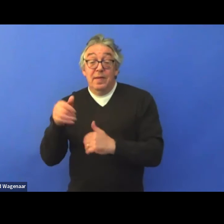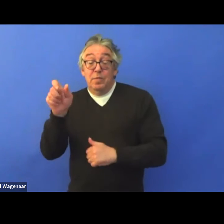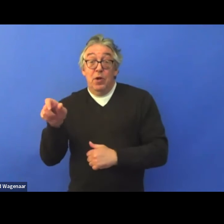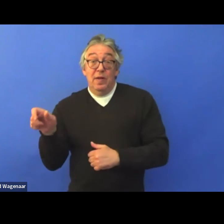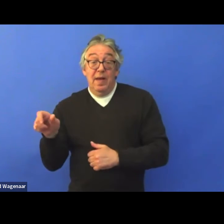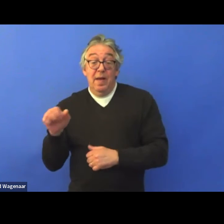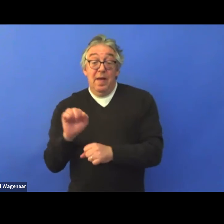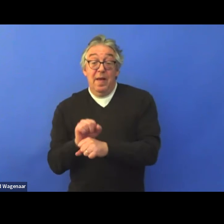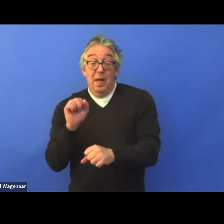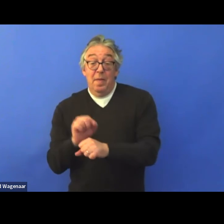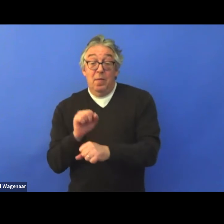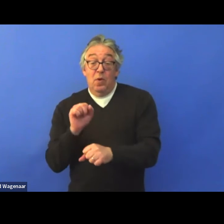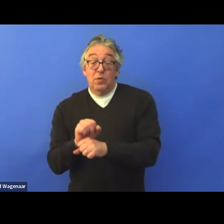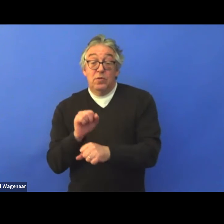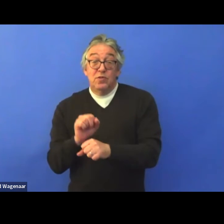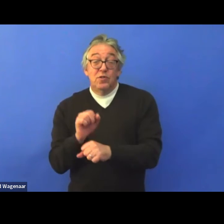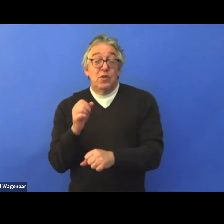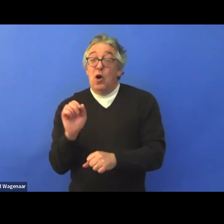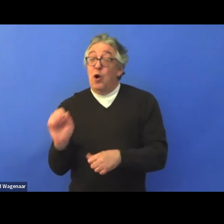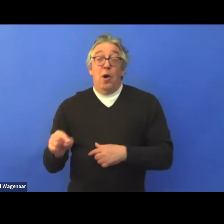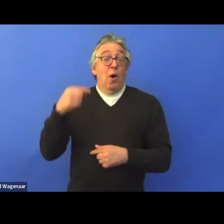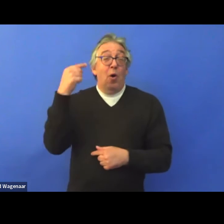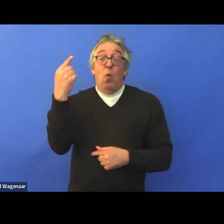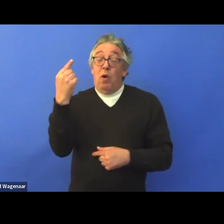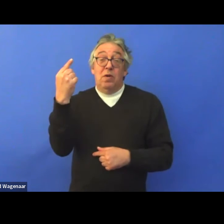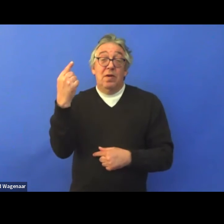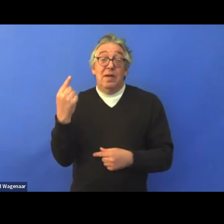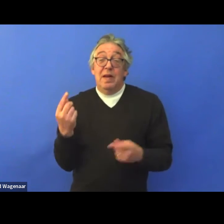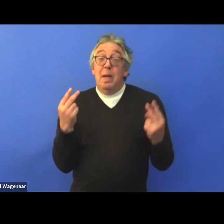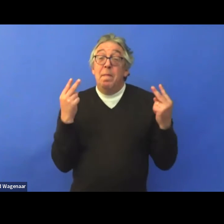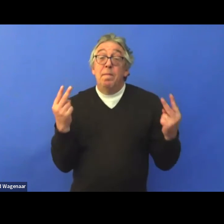an organized with the programme and the chamber of Commerce